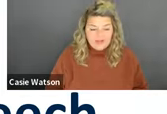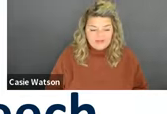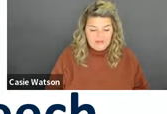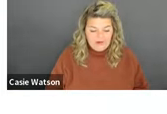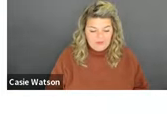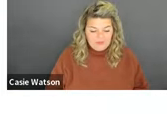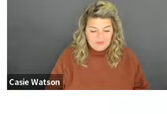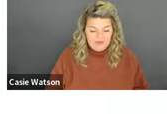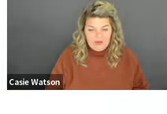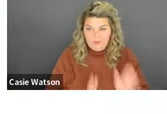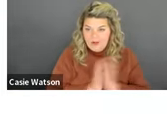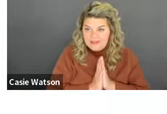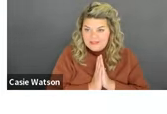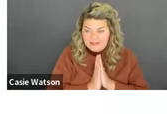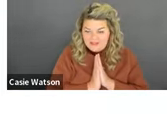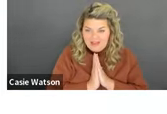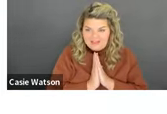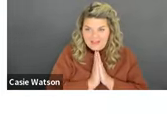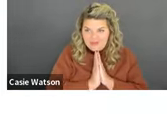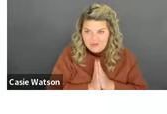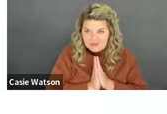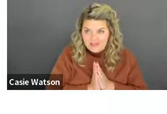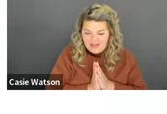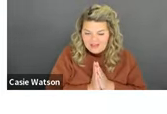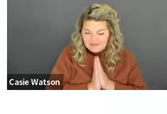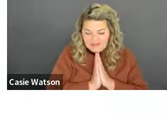Okay, so we wanted to teach you guys a few signs.